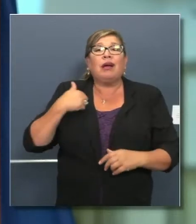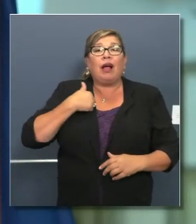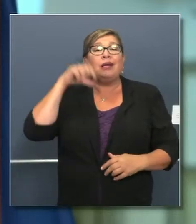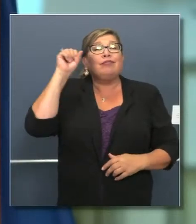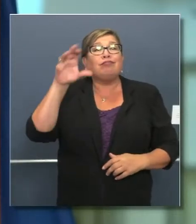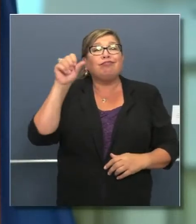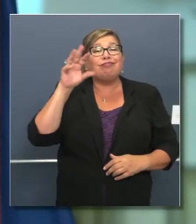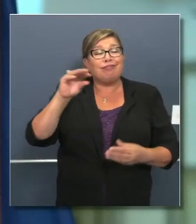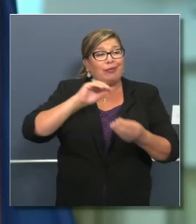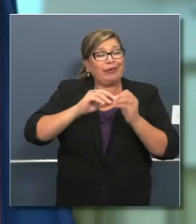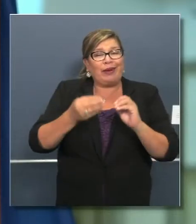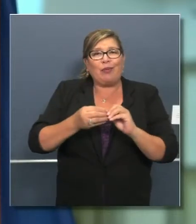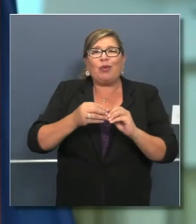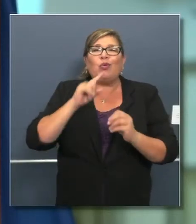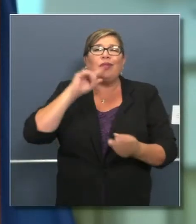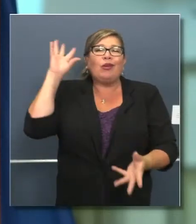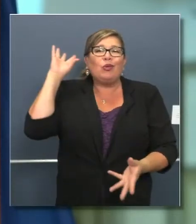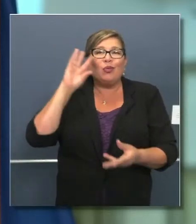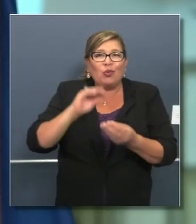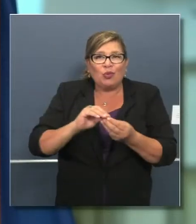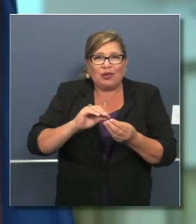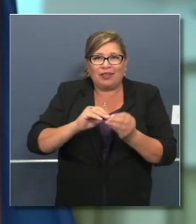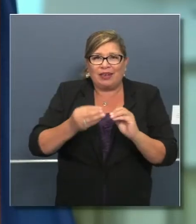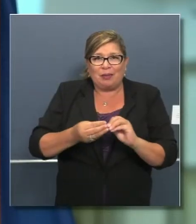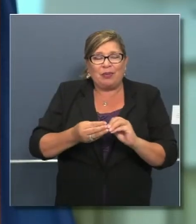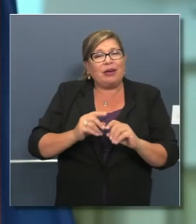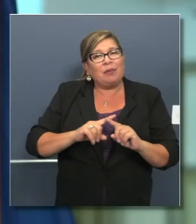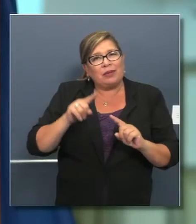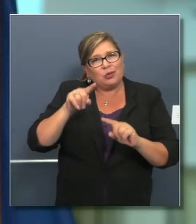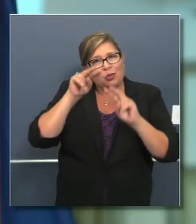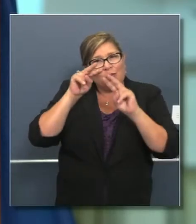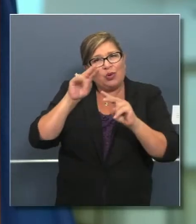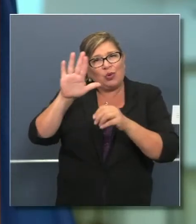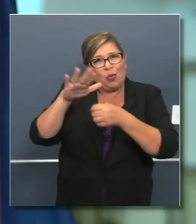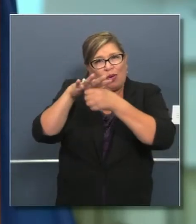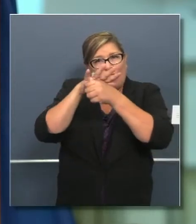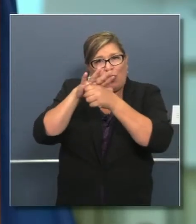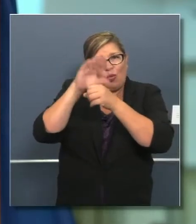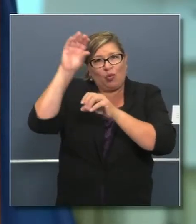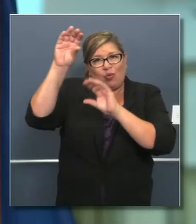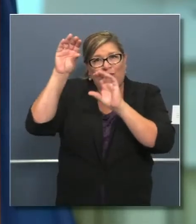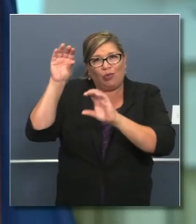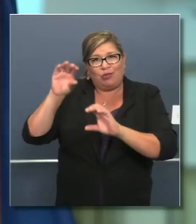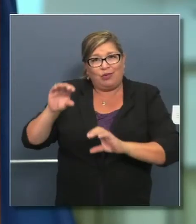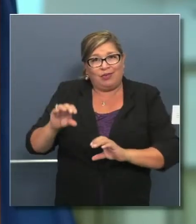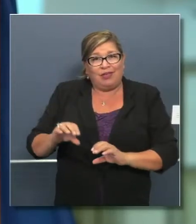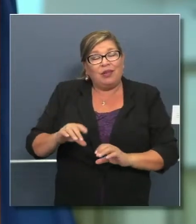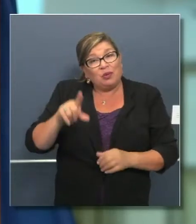of us live in the aggregate and it's a way of expressing this that California is larger than